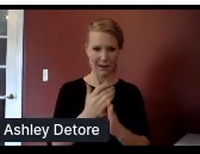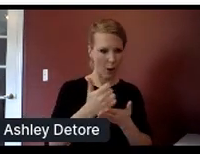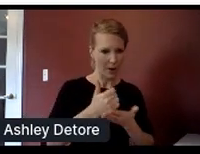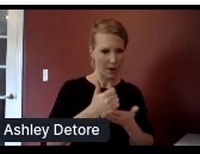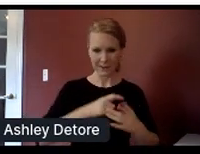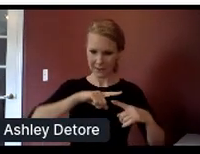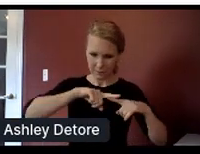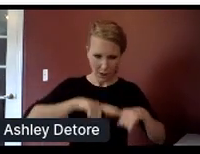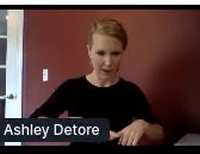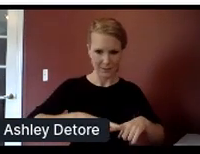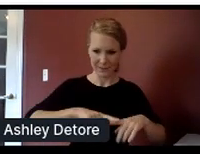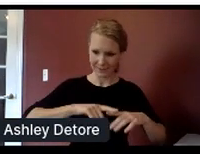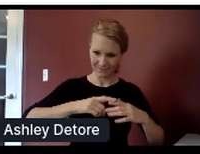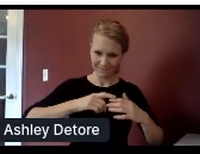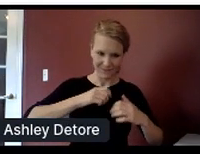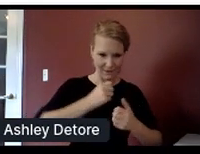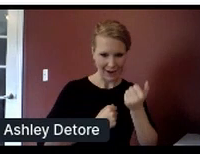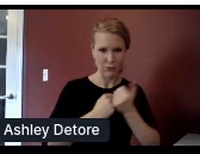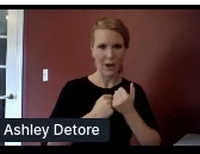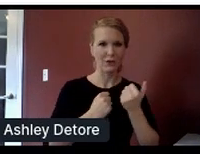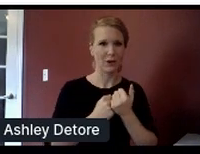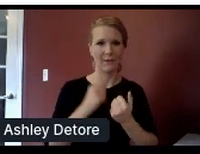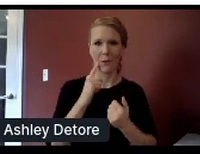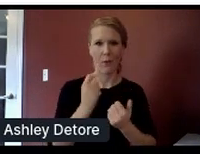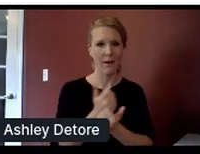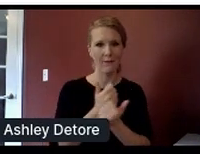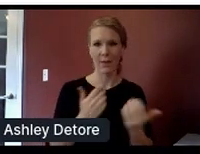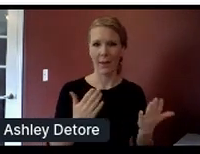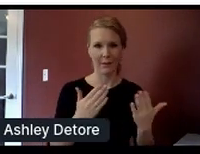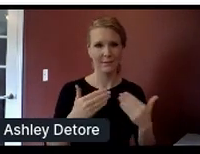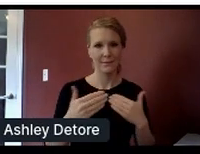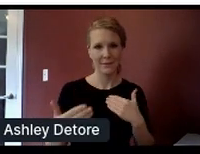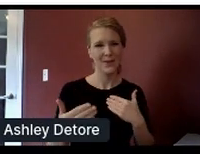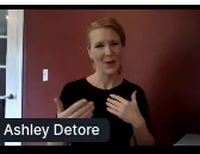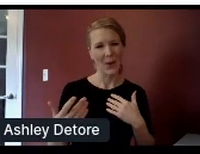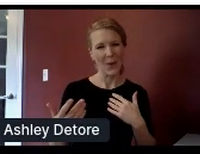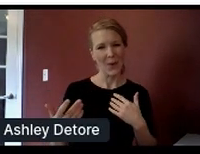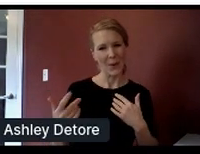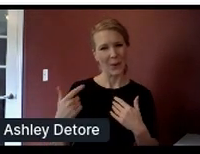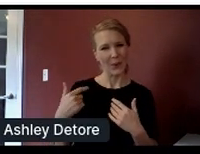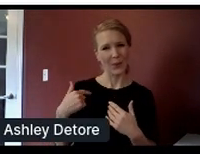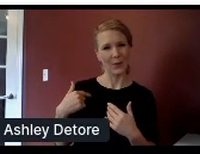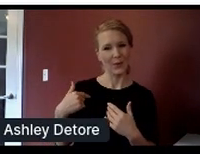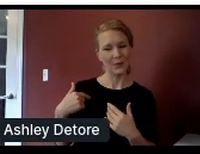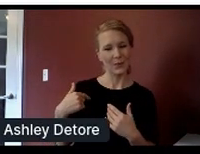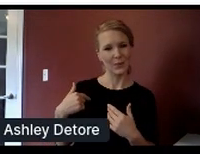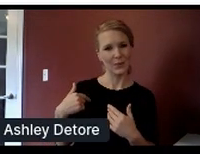and to understand how our identities impact the way